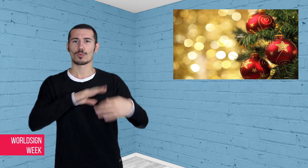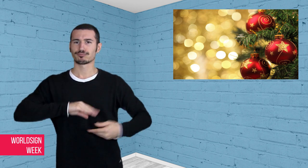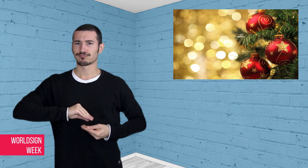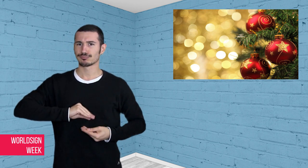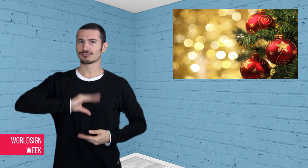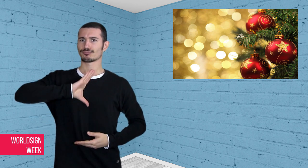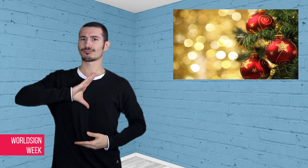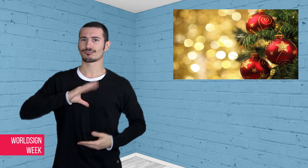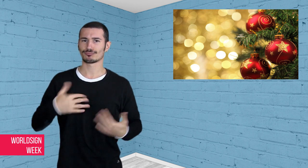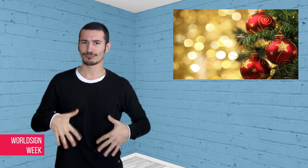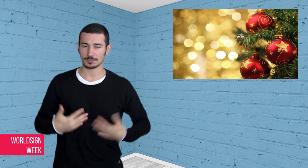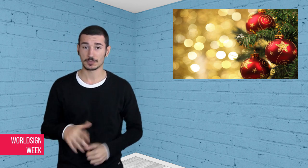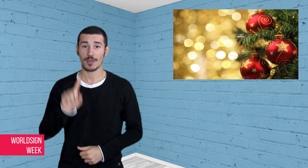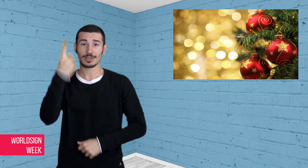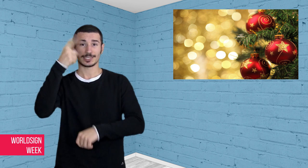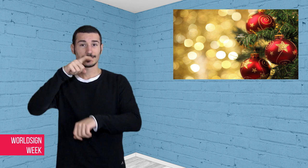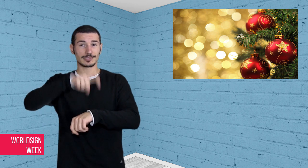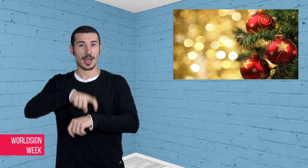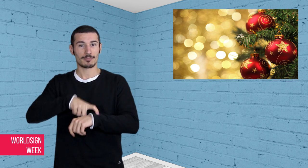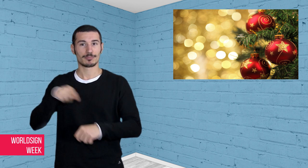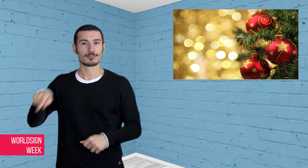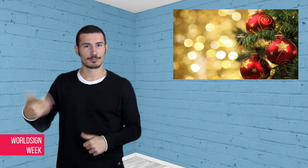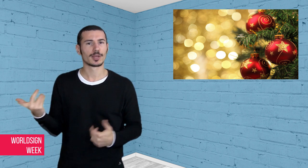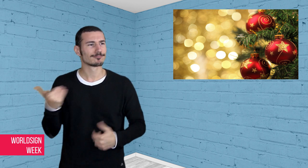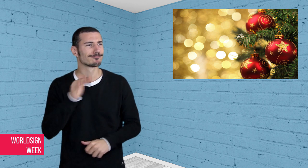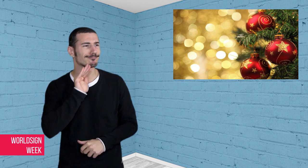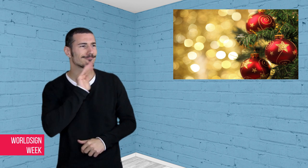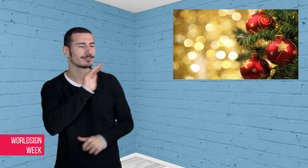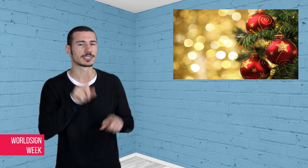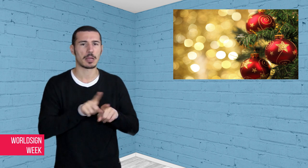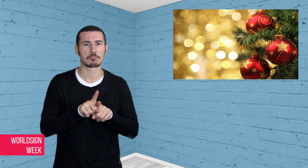ask for toys from Disney’s Frozen with little effort.